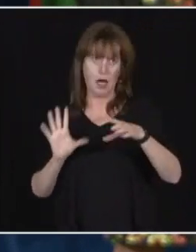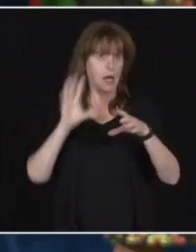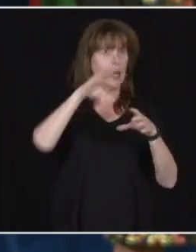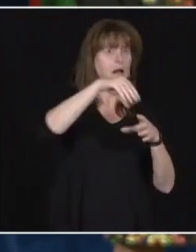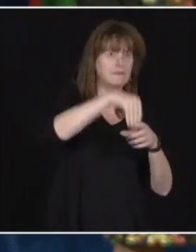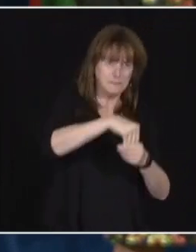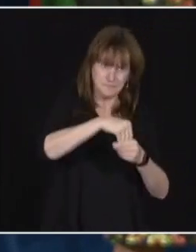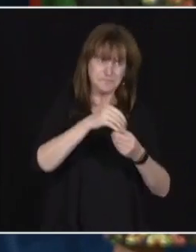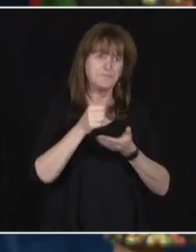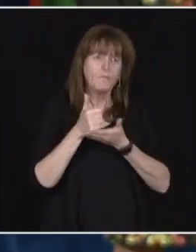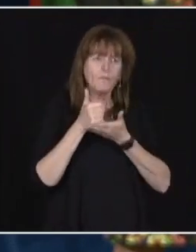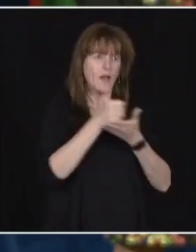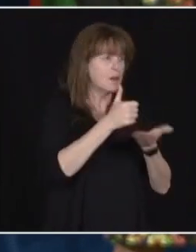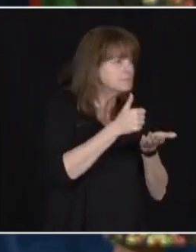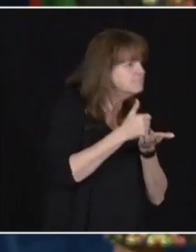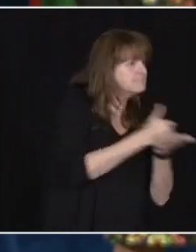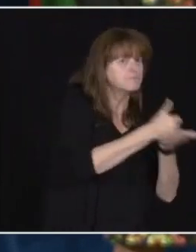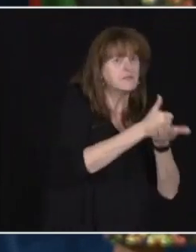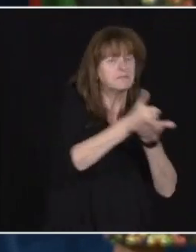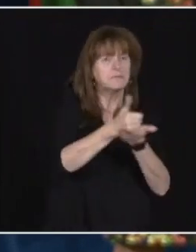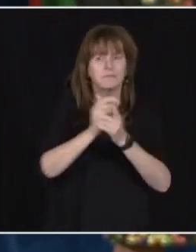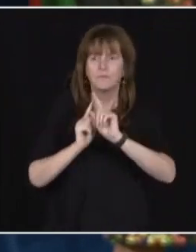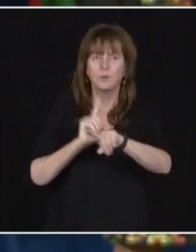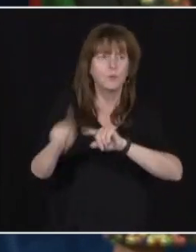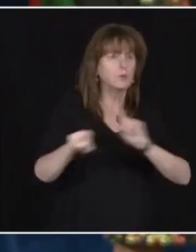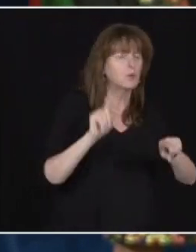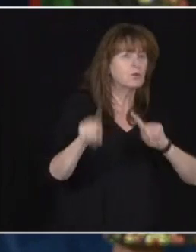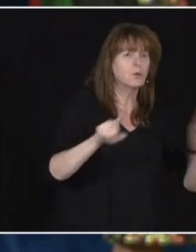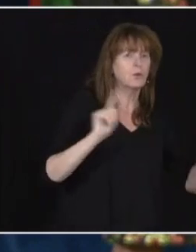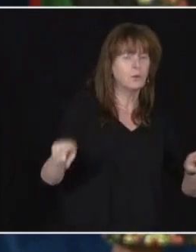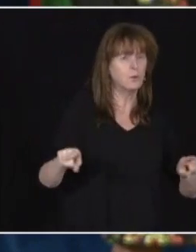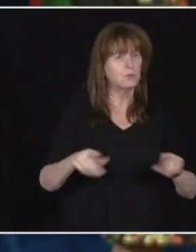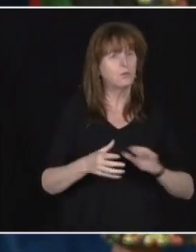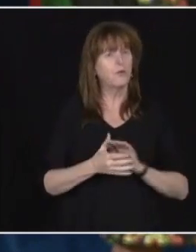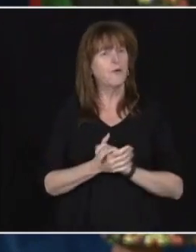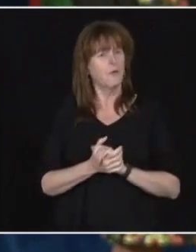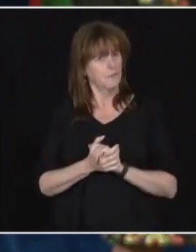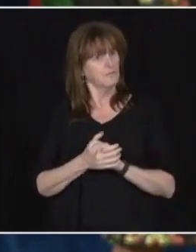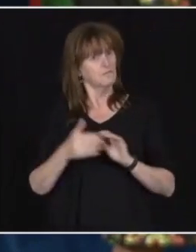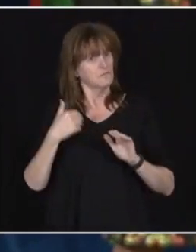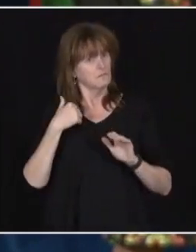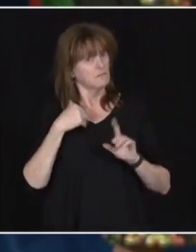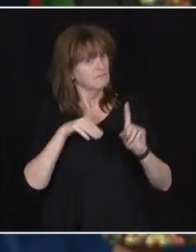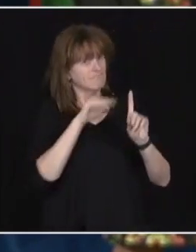against COVID-19. And support our front-line workers.